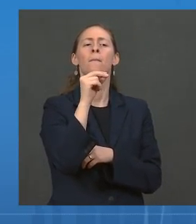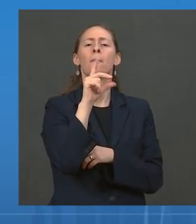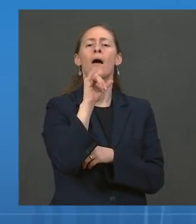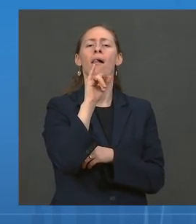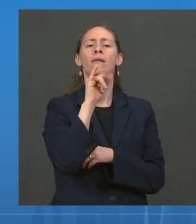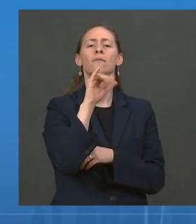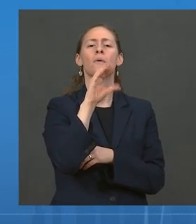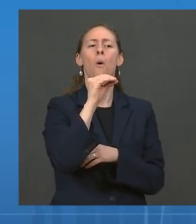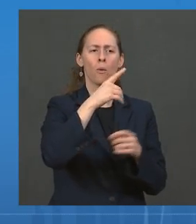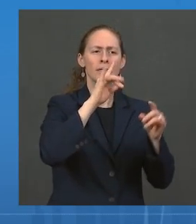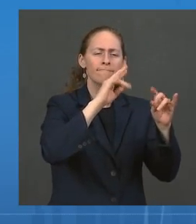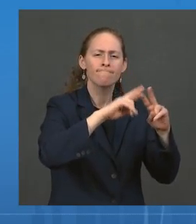and a half million shots in arms.